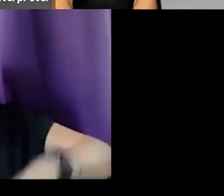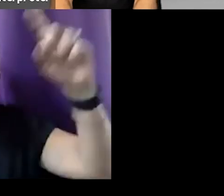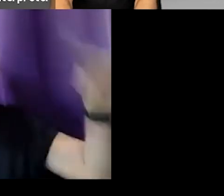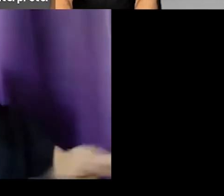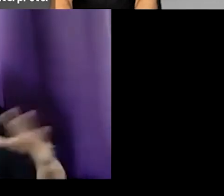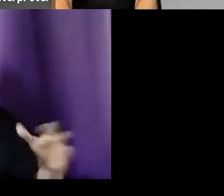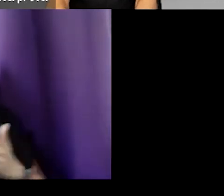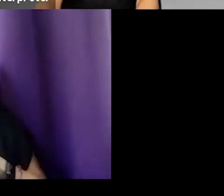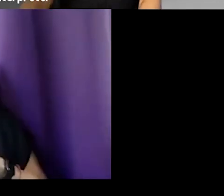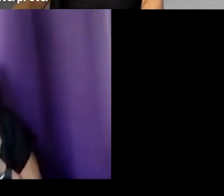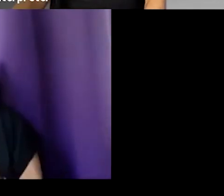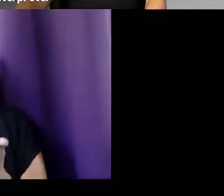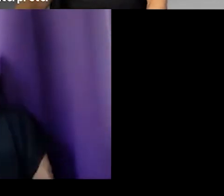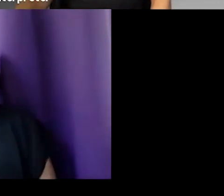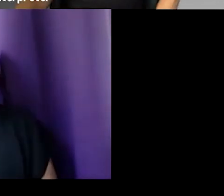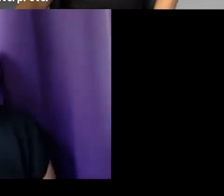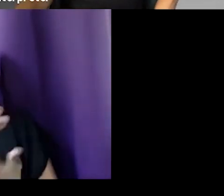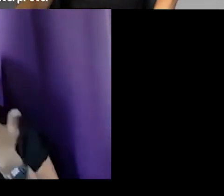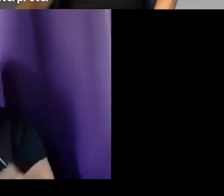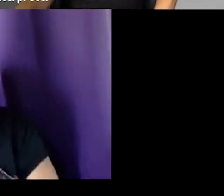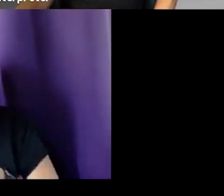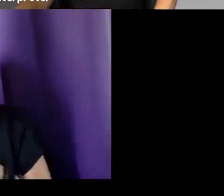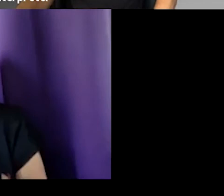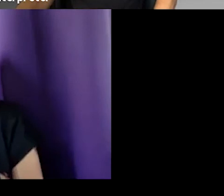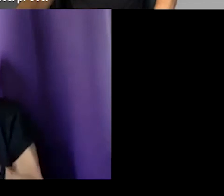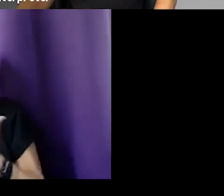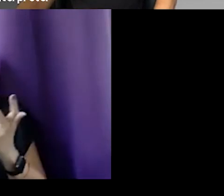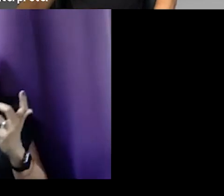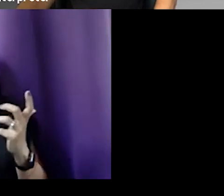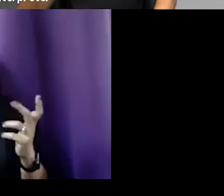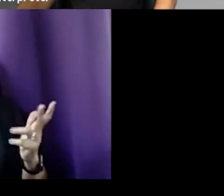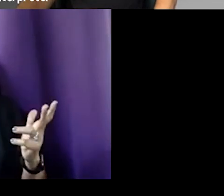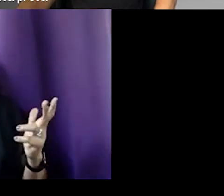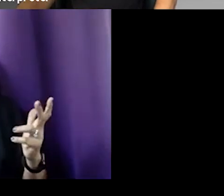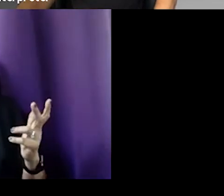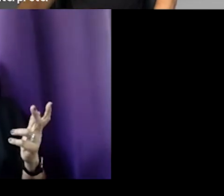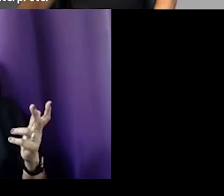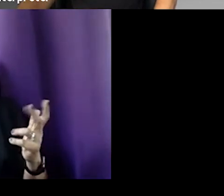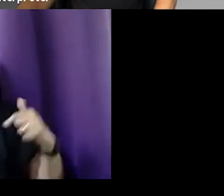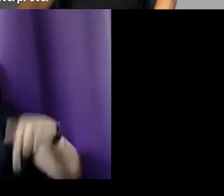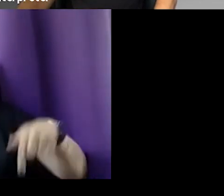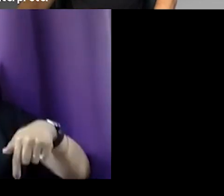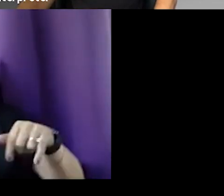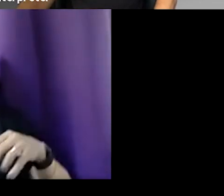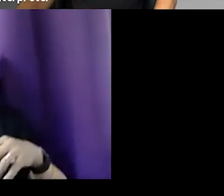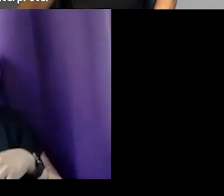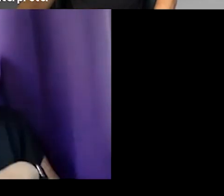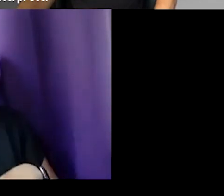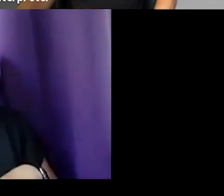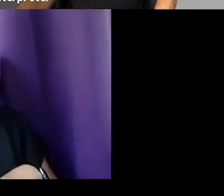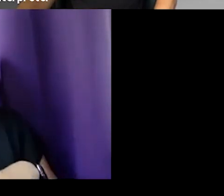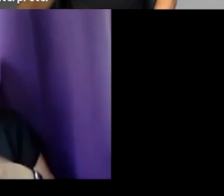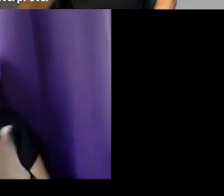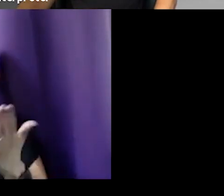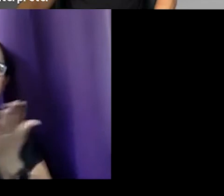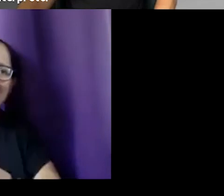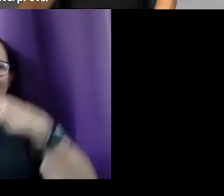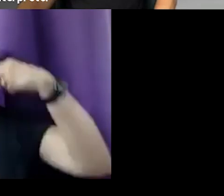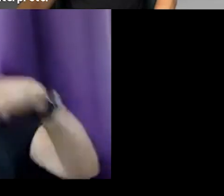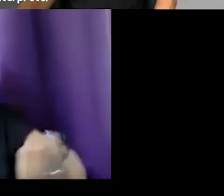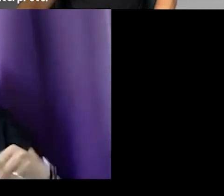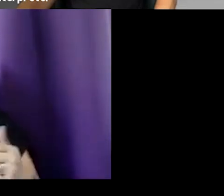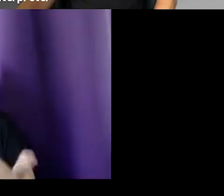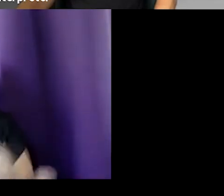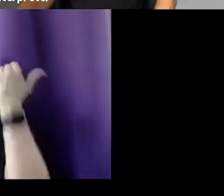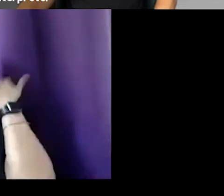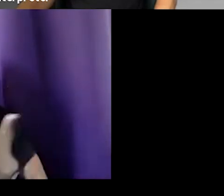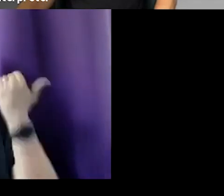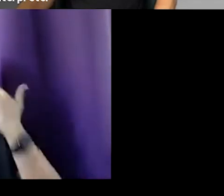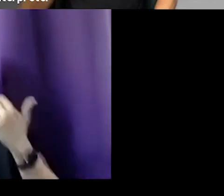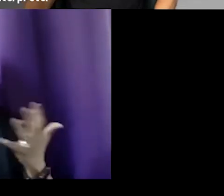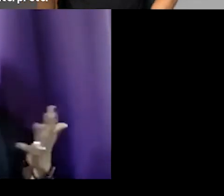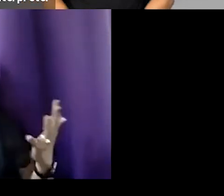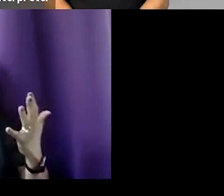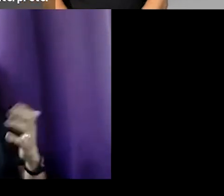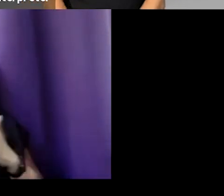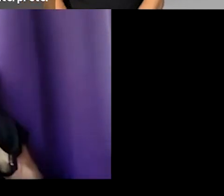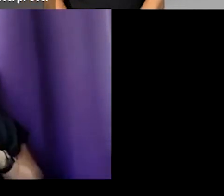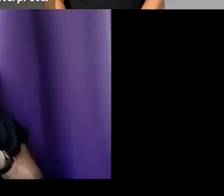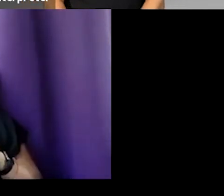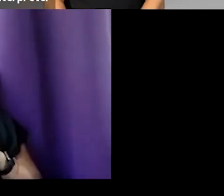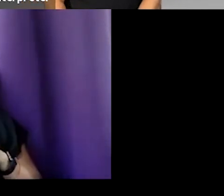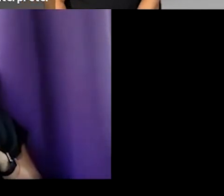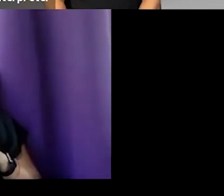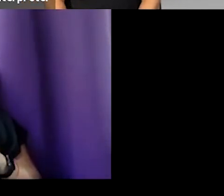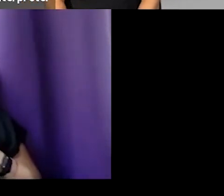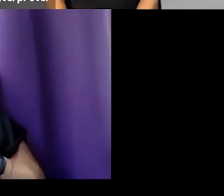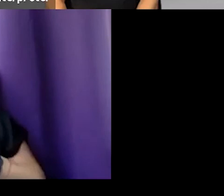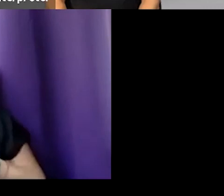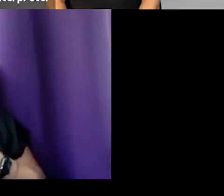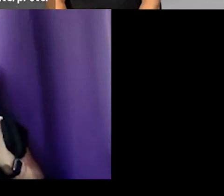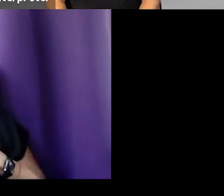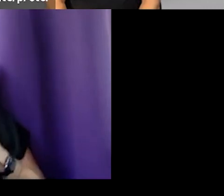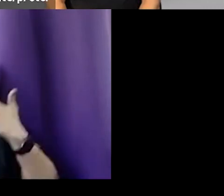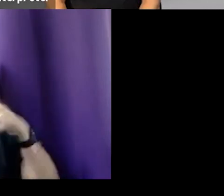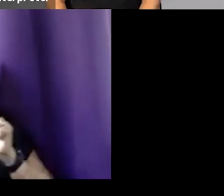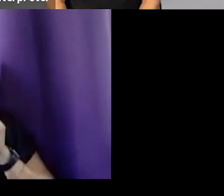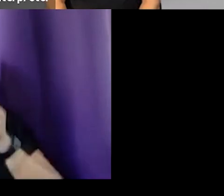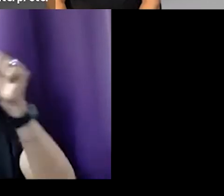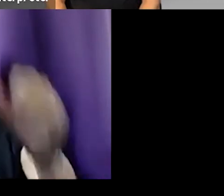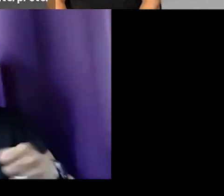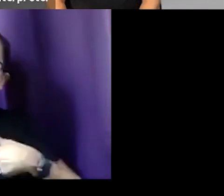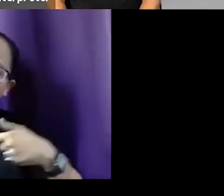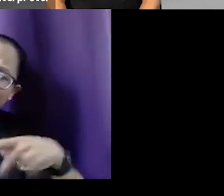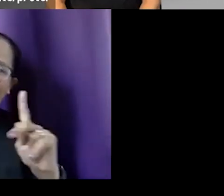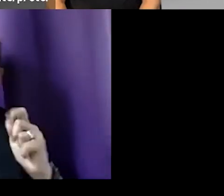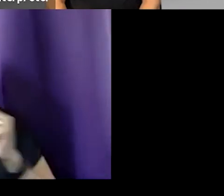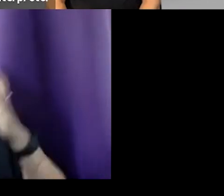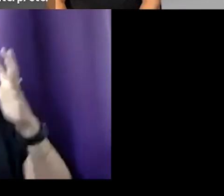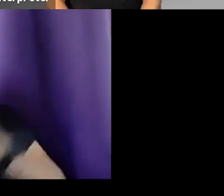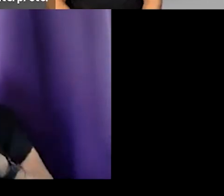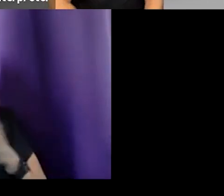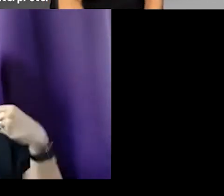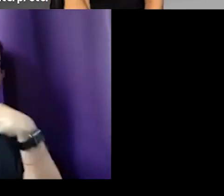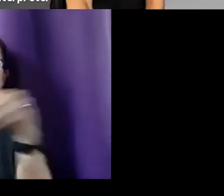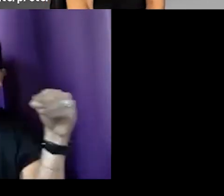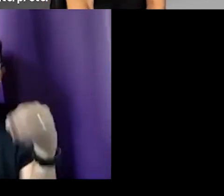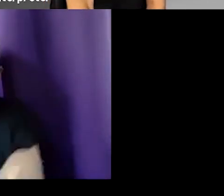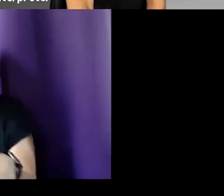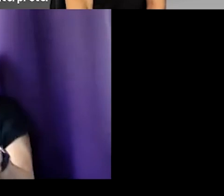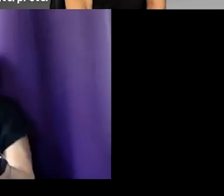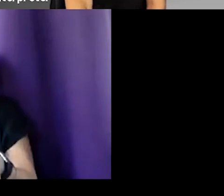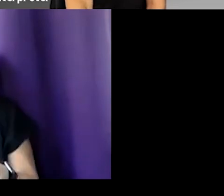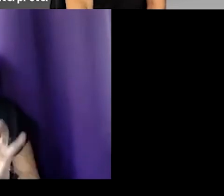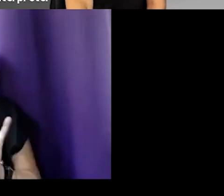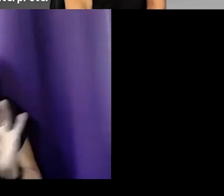consuming boiling us all. And these are those moments like what can we identify a spaces that capital can be allowed to survive if we want that. And I do want that, I'd be the first to say there are things that capital brings us that our comfort.